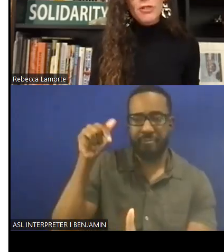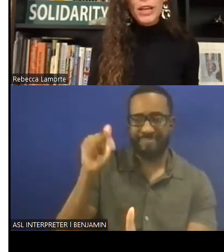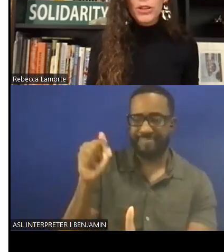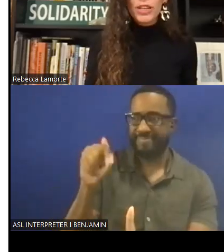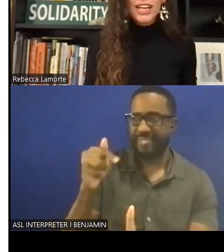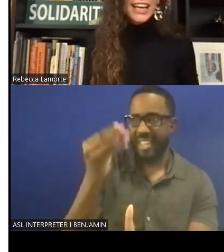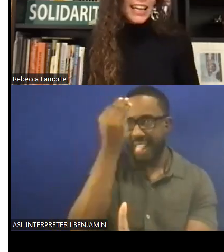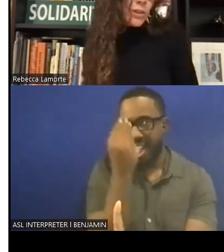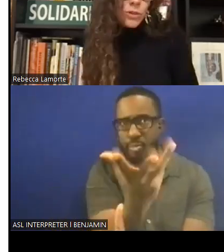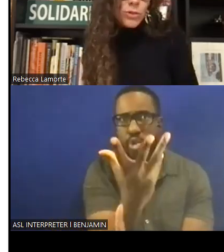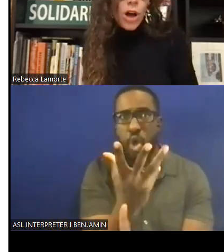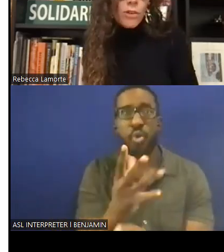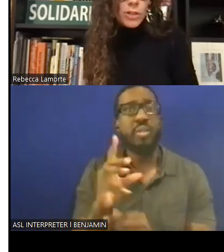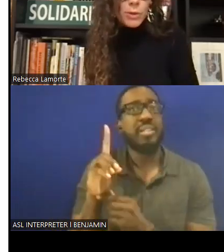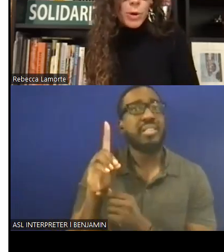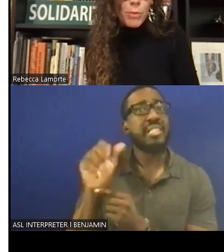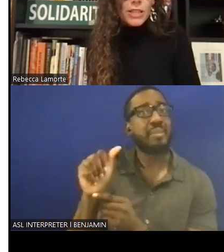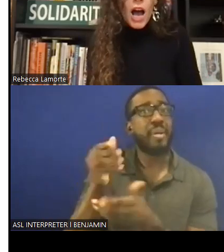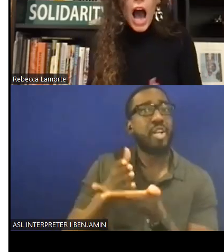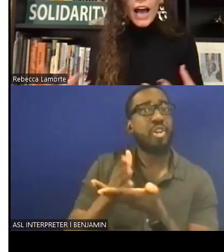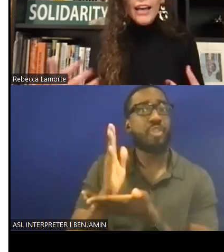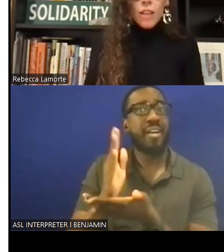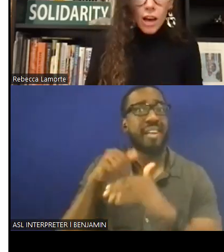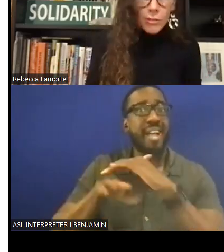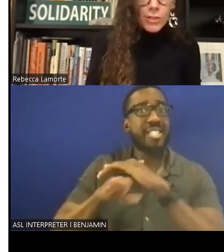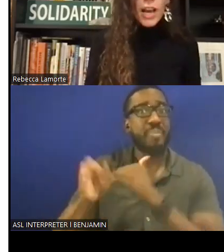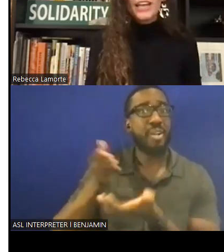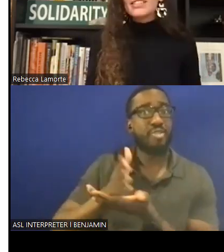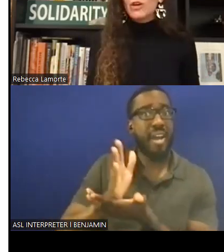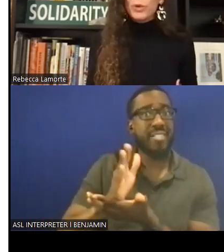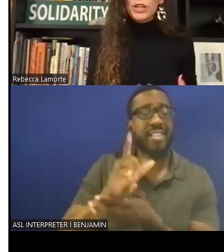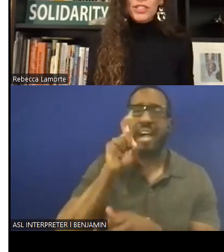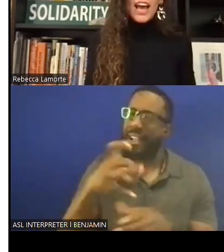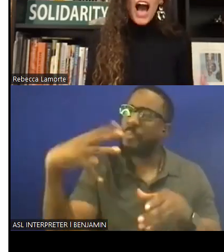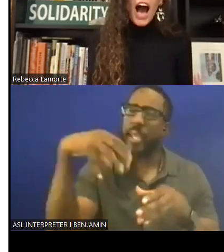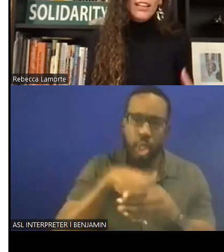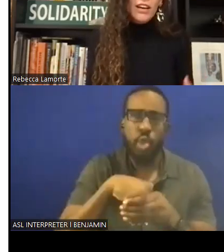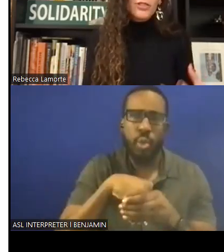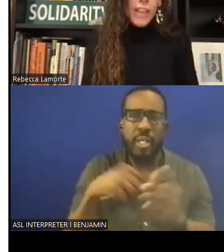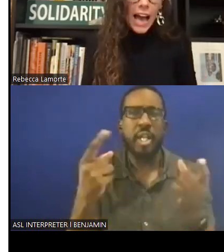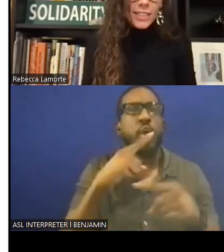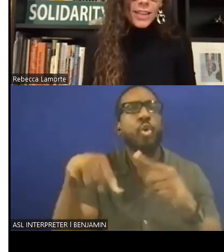have to be included even in those law enforcement moments. I loved, and it sounds weird to say I loved that,